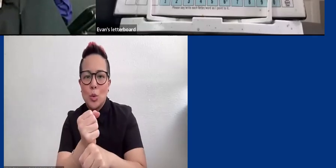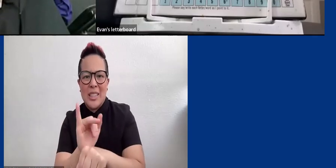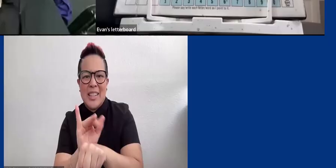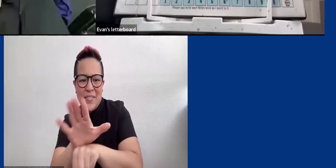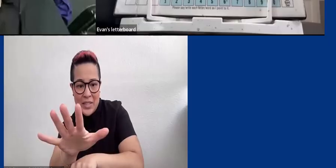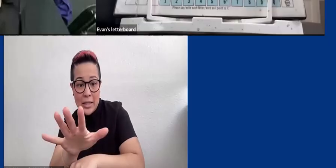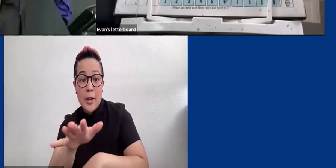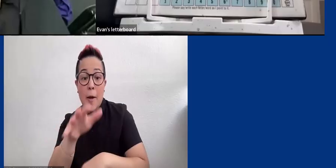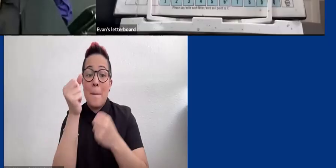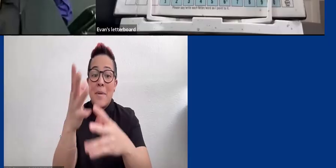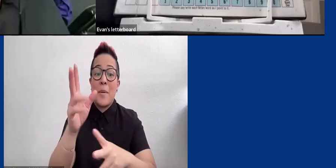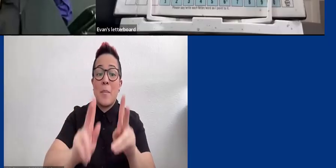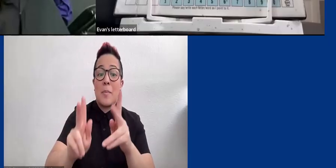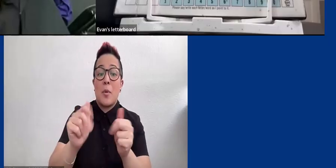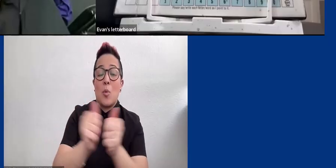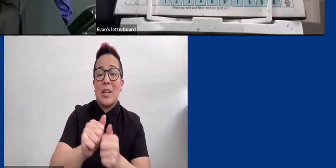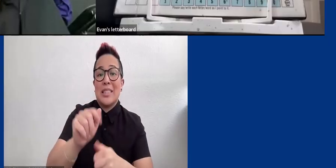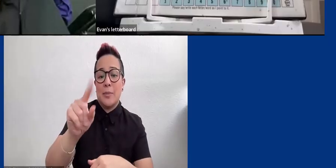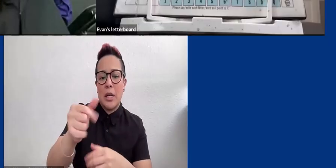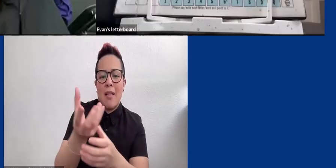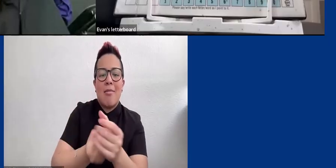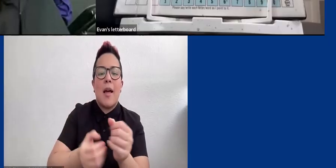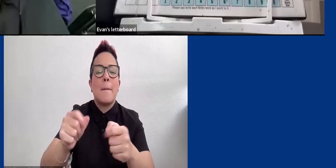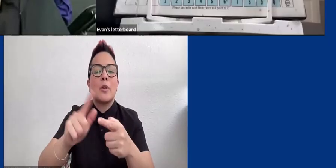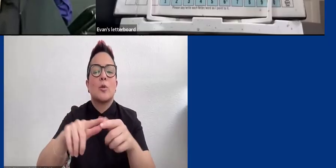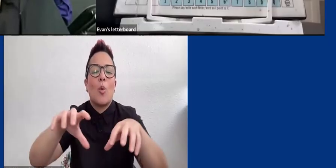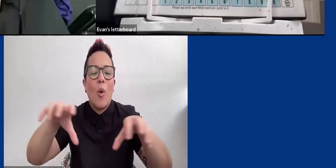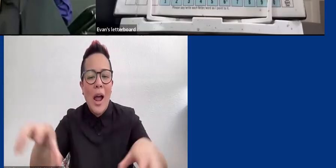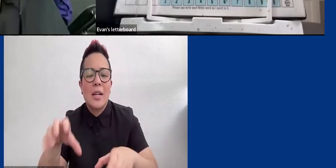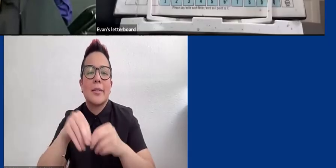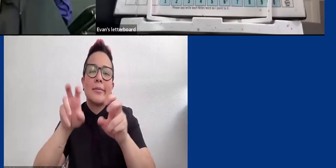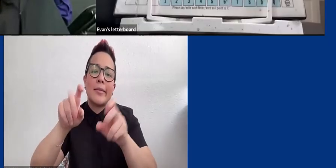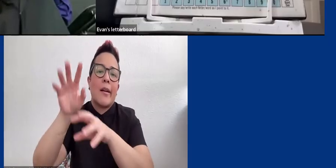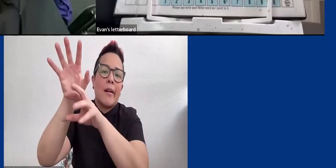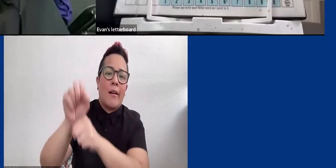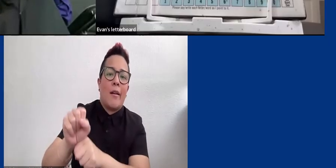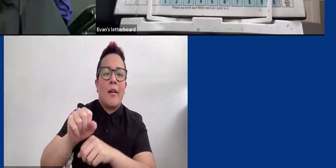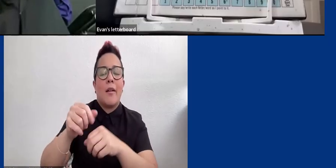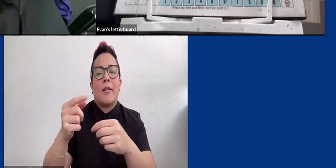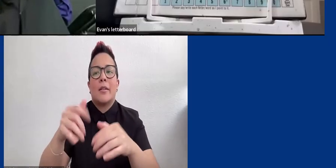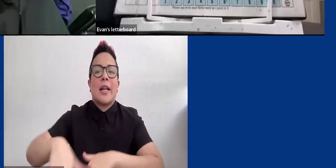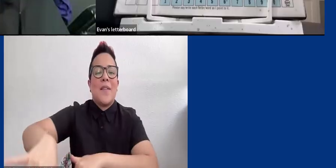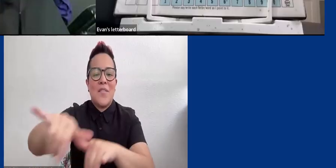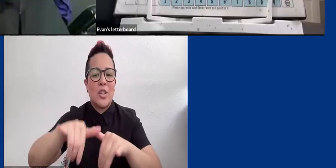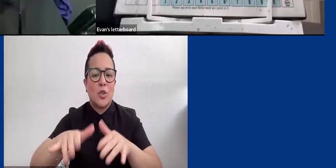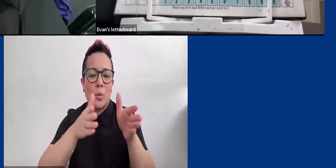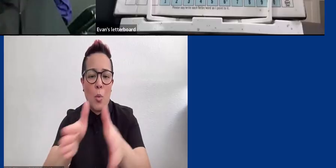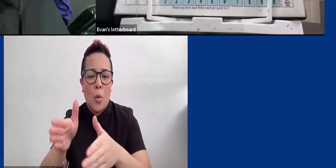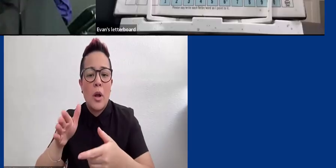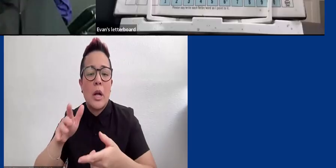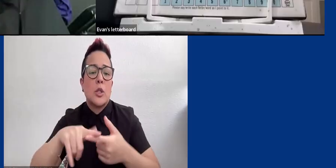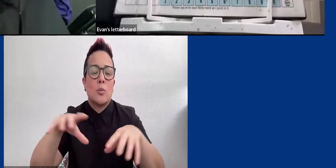to act in the conventional way to perform an action or to bring someone or something to a